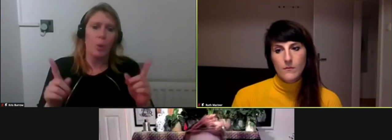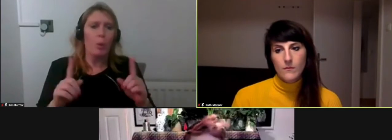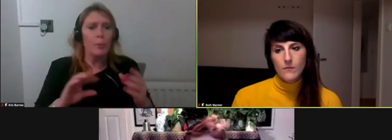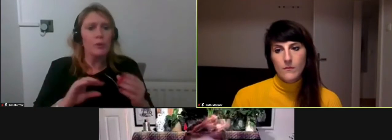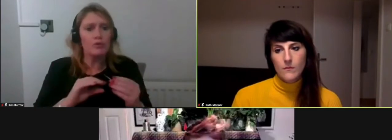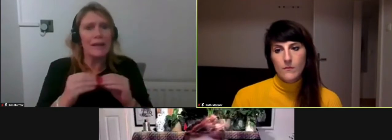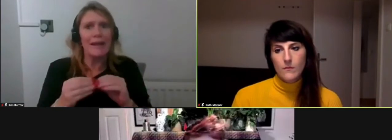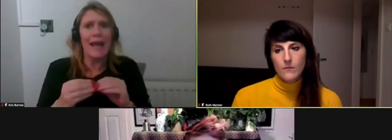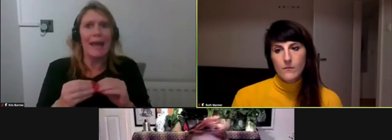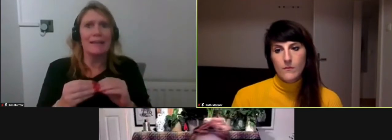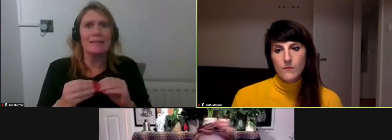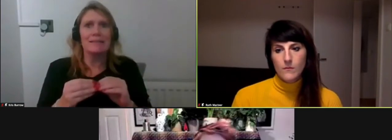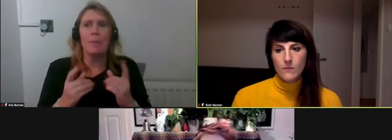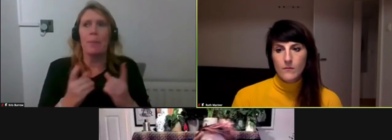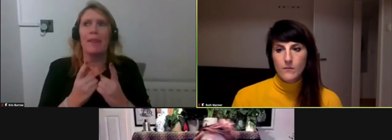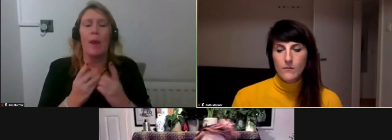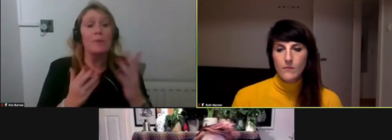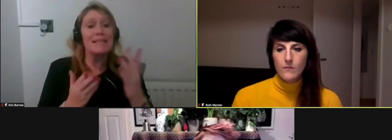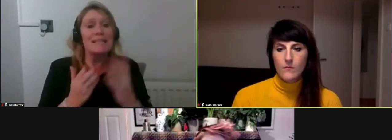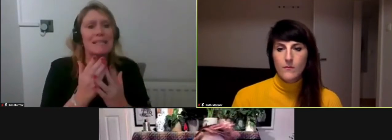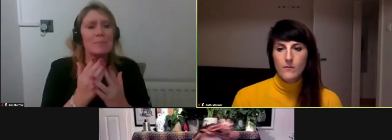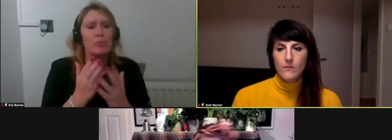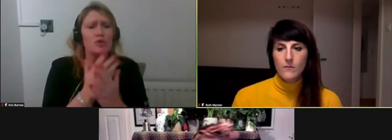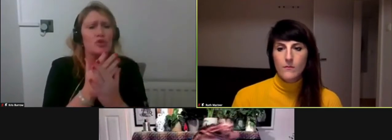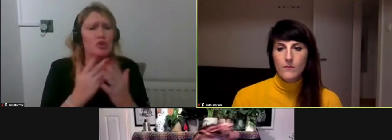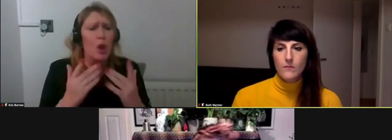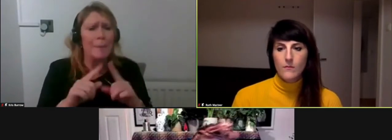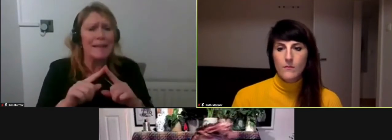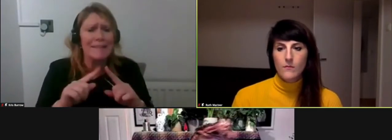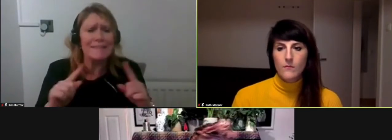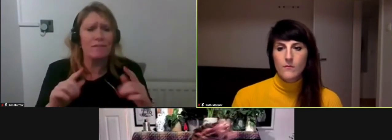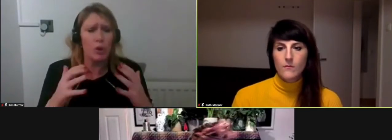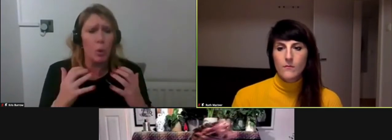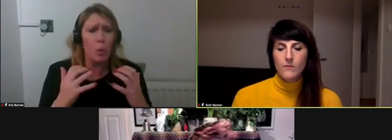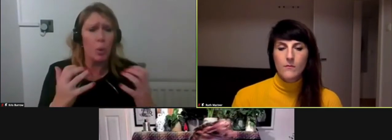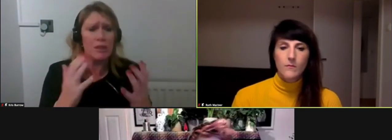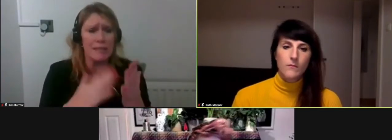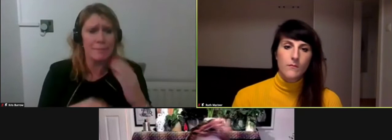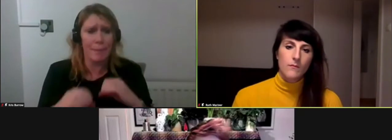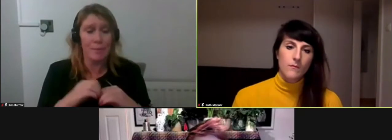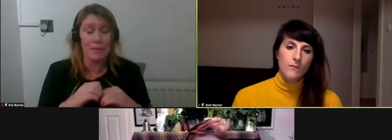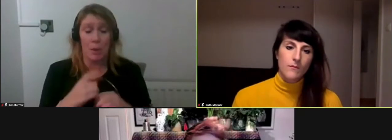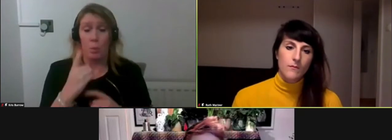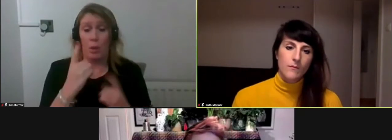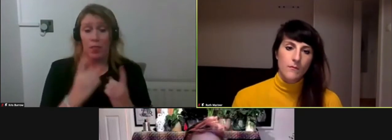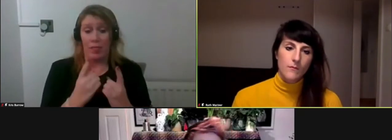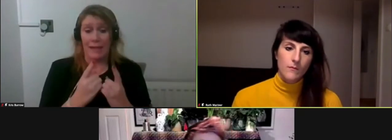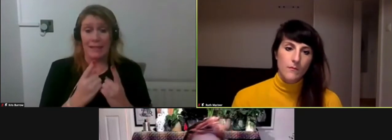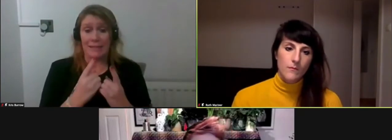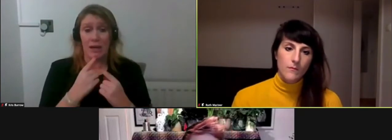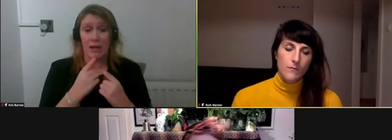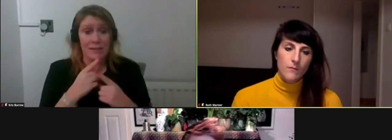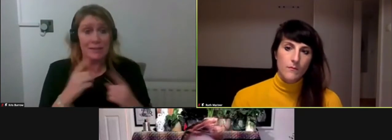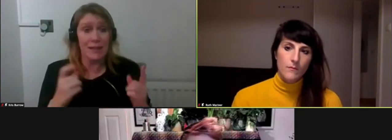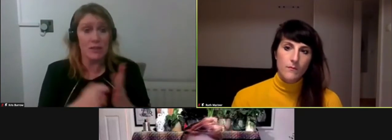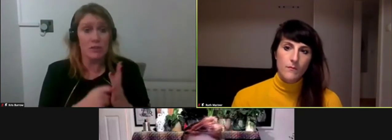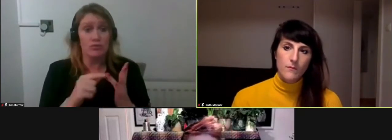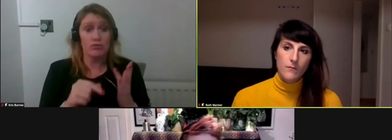audience members, and one of the things that I suggested to Ruth was that maybe we could explore the technique of Foley.